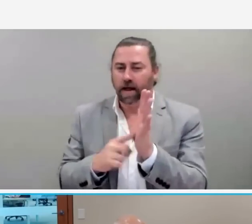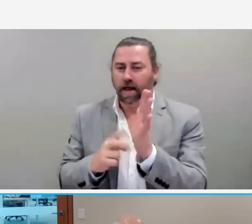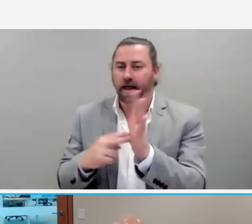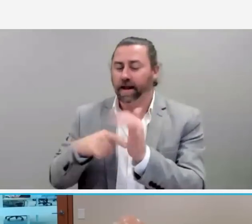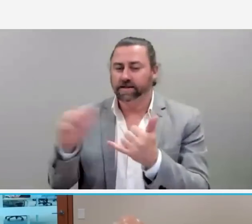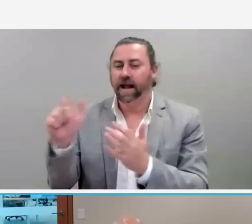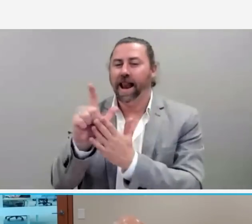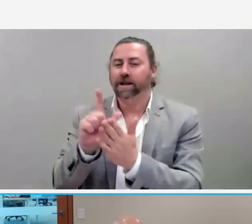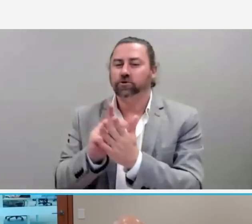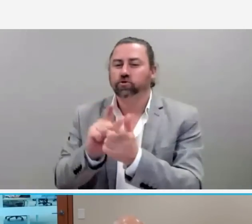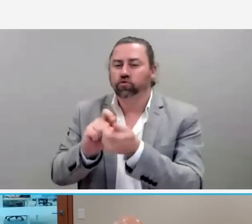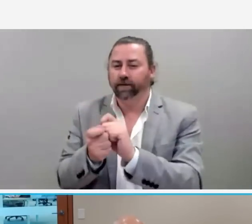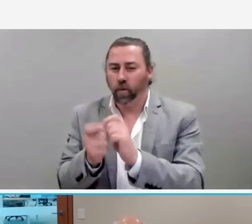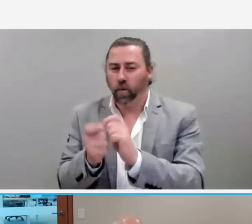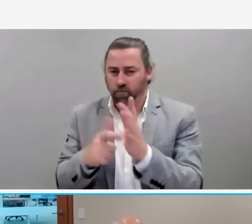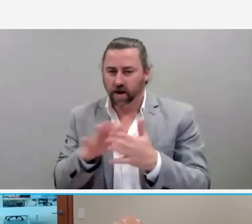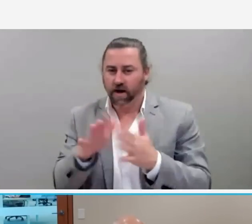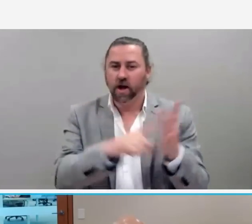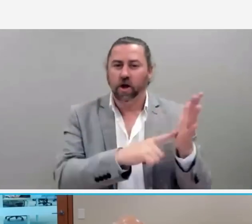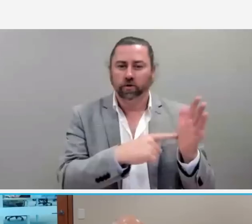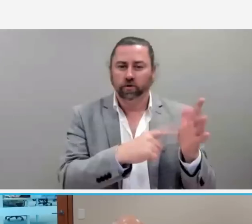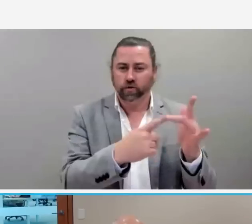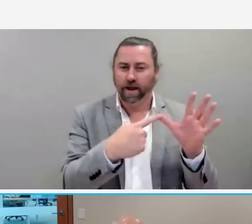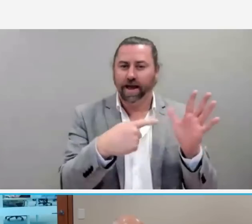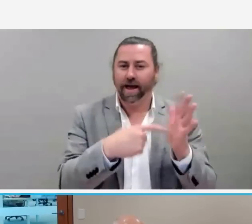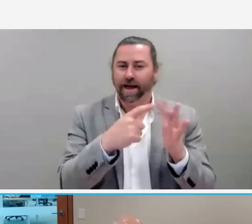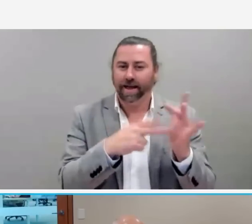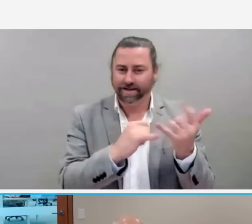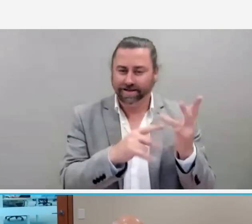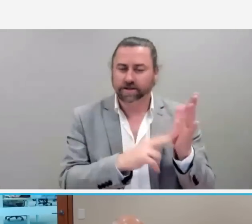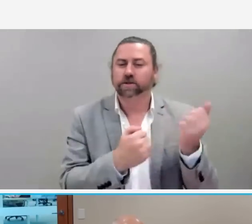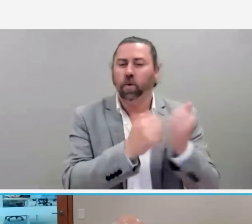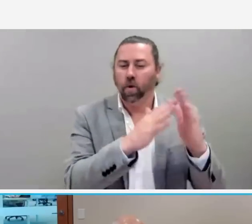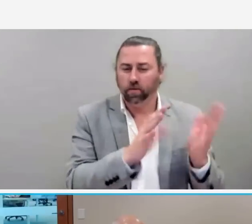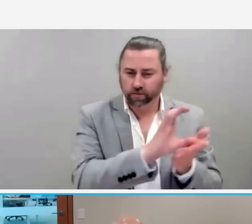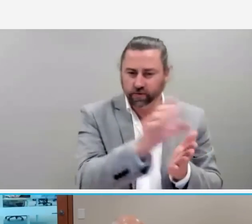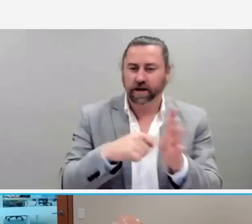Reform Branch, Julia Atkinson from the Support at Home Branch, Gill Shaw from the Harmonisation and